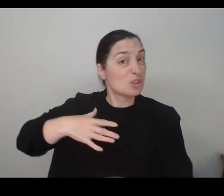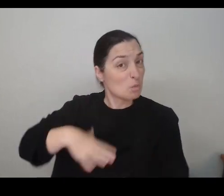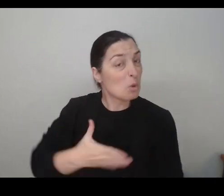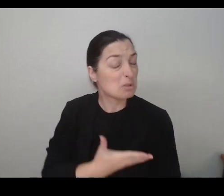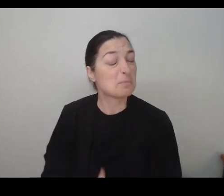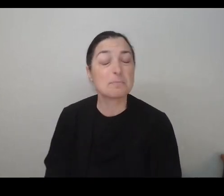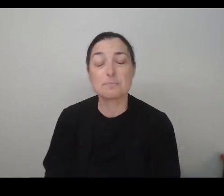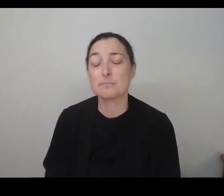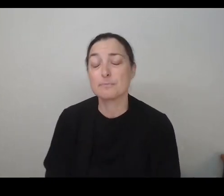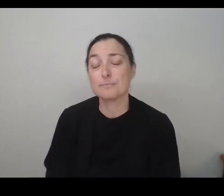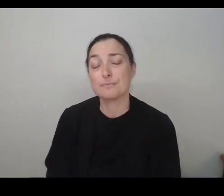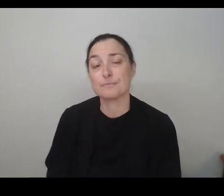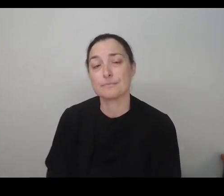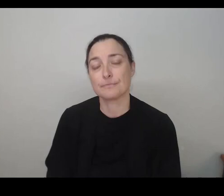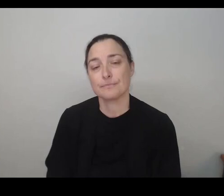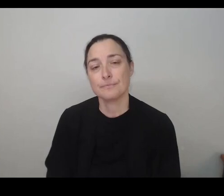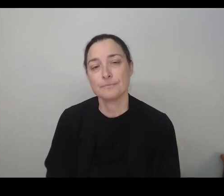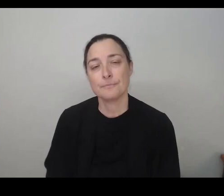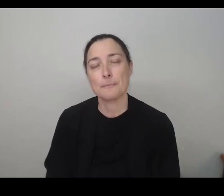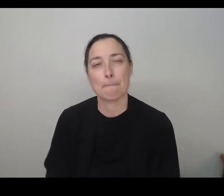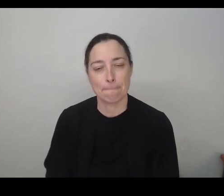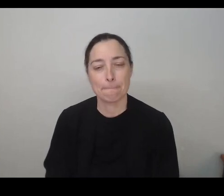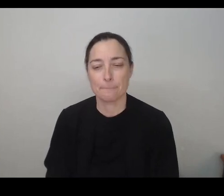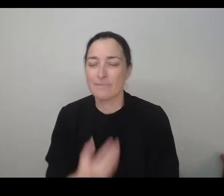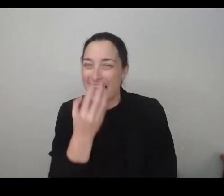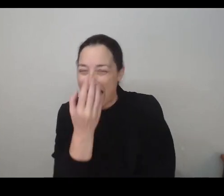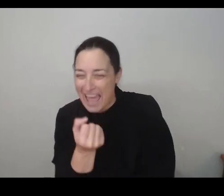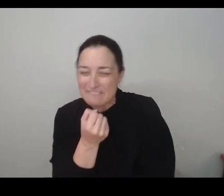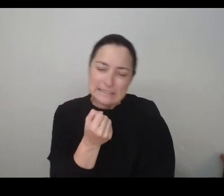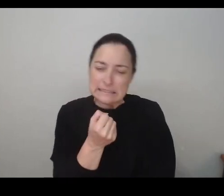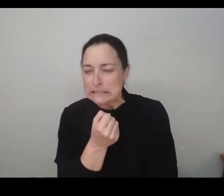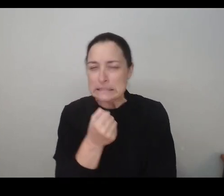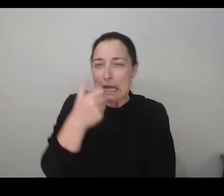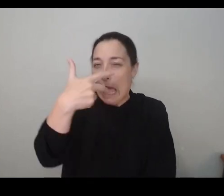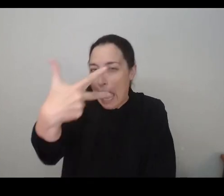Thank you. We have about eight minutes, and just a couple of questions.